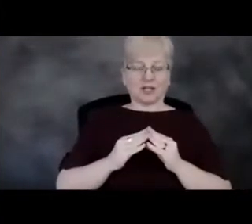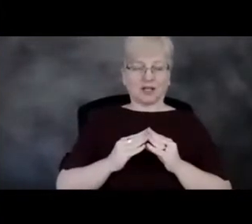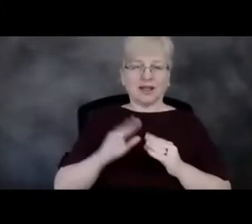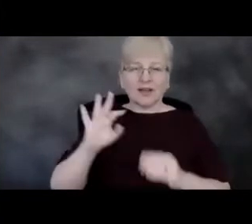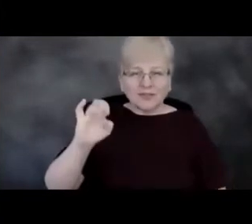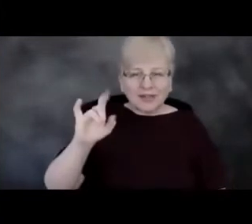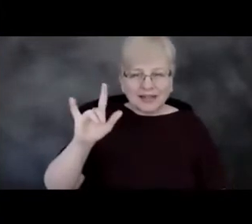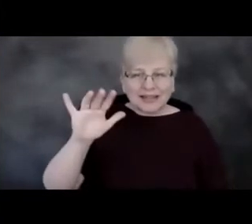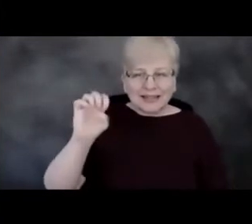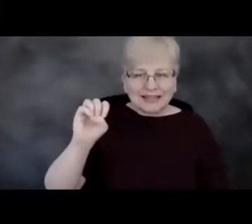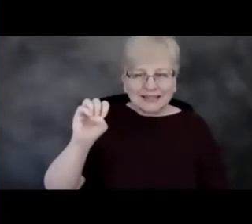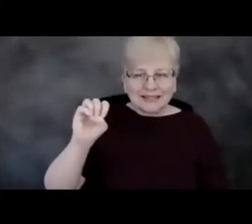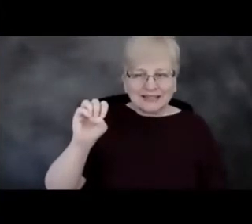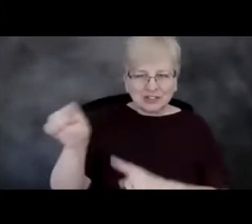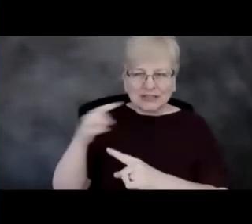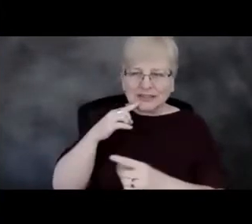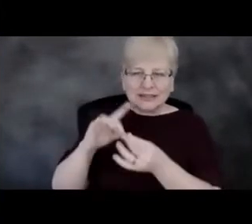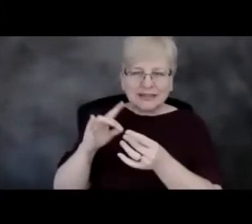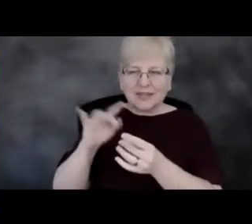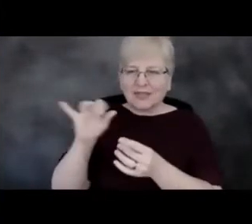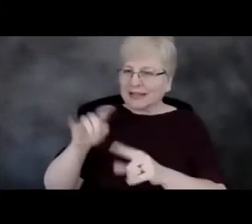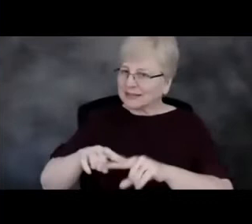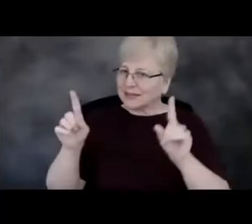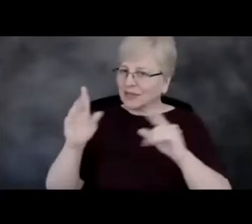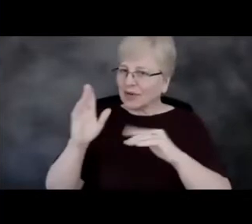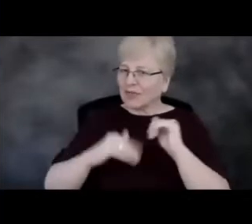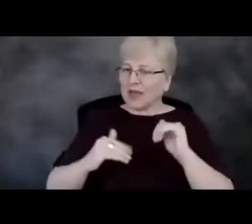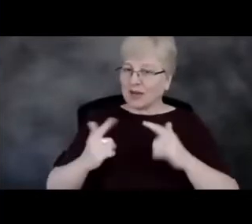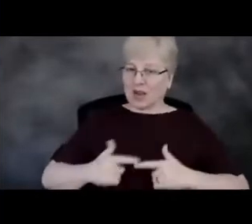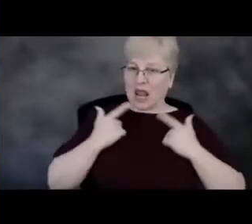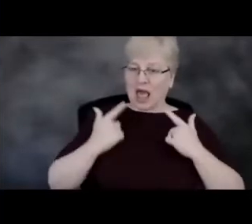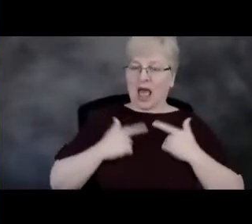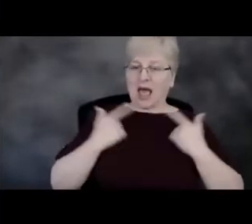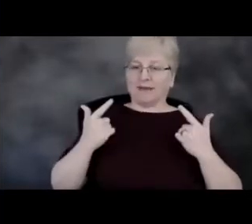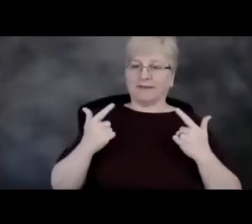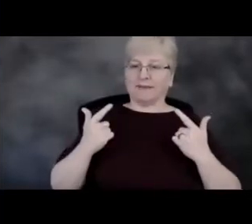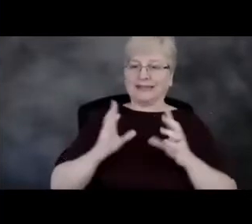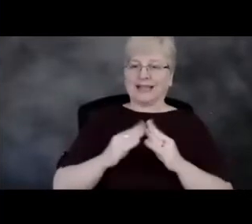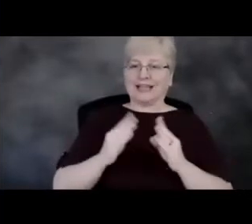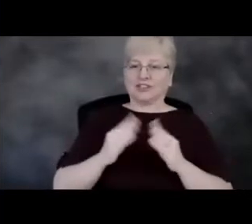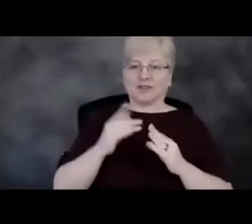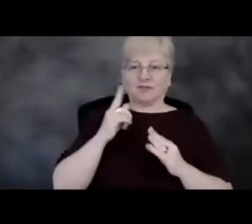16:59:18 to be confused with the live session that you will be doing on the main platform.